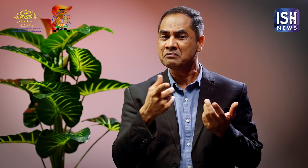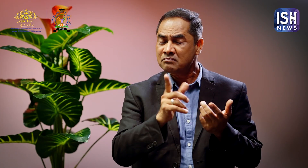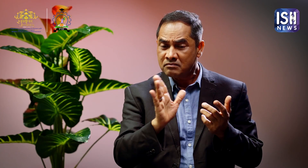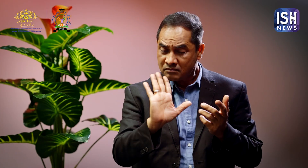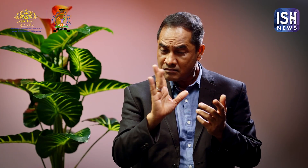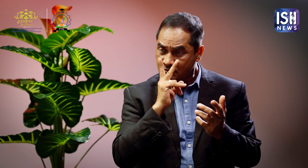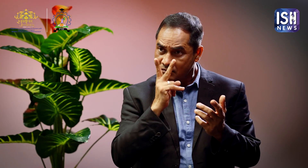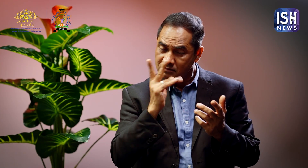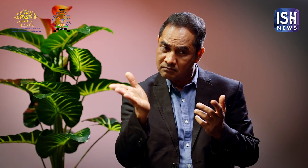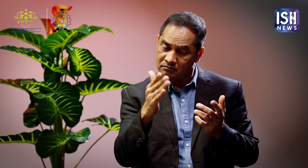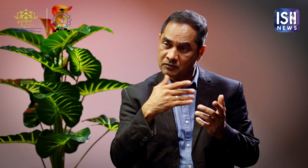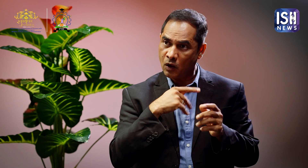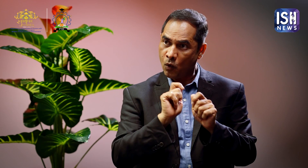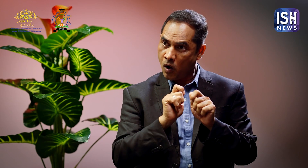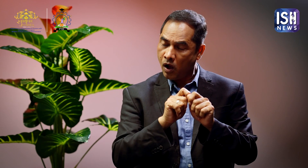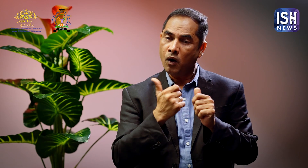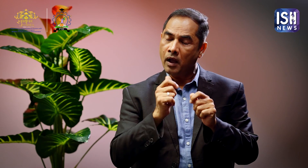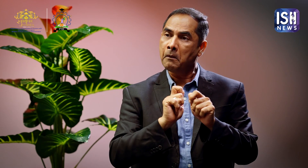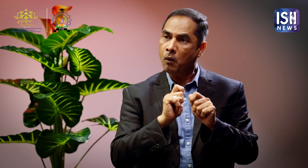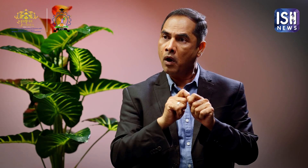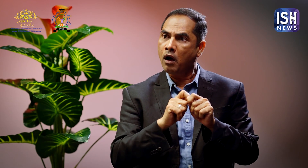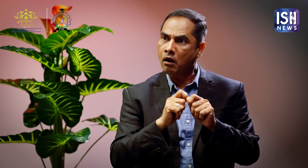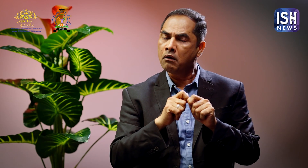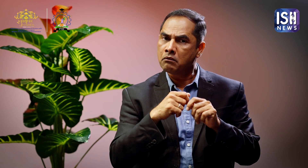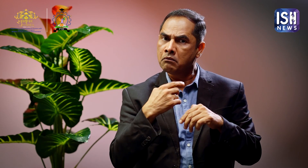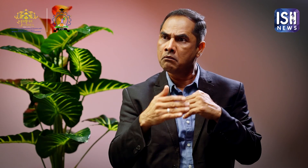She encouraged me to observe and learn as we worked together.